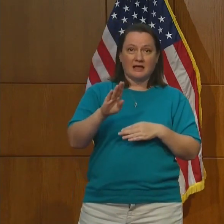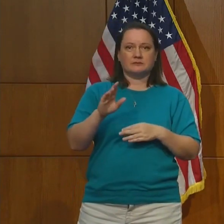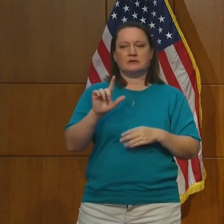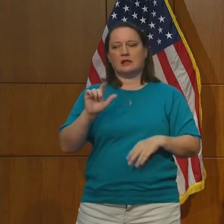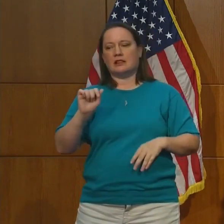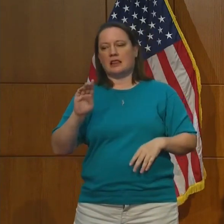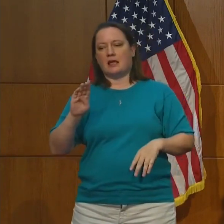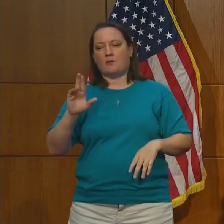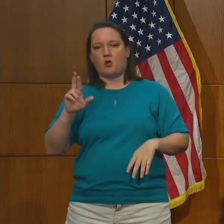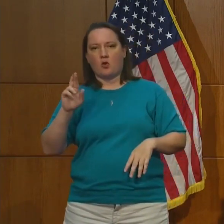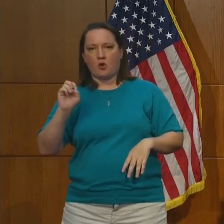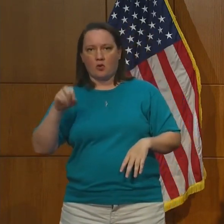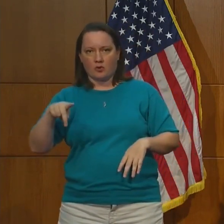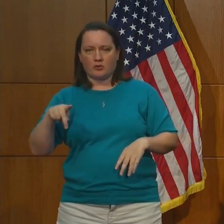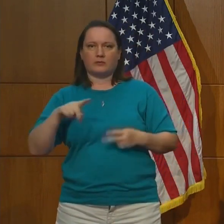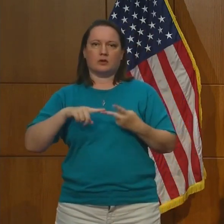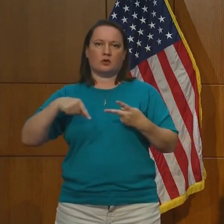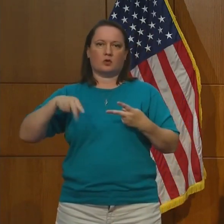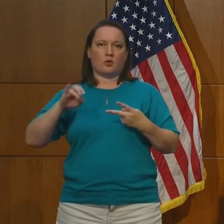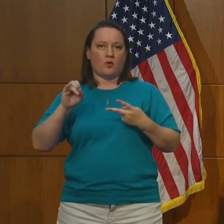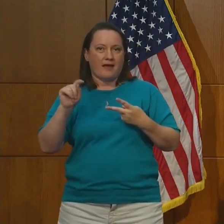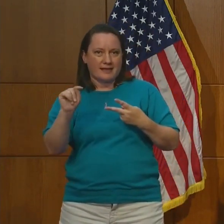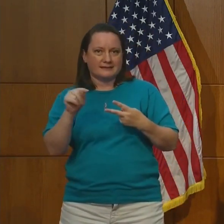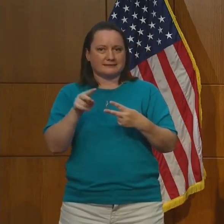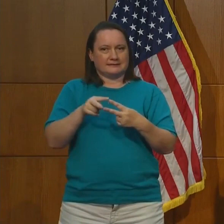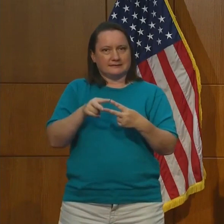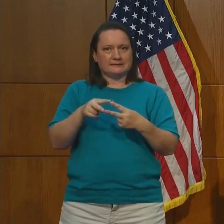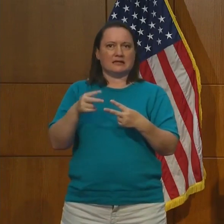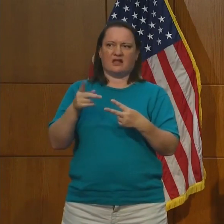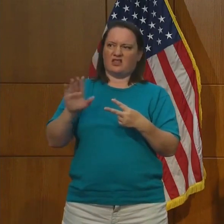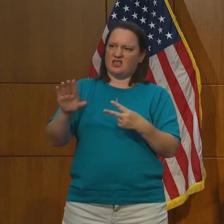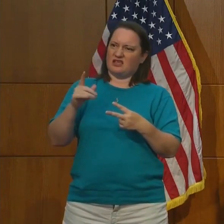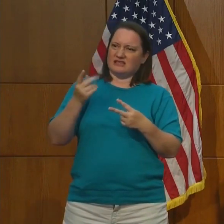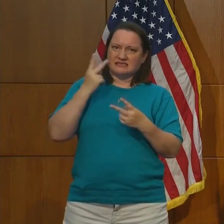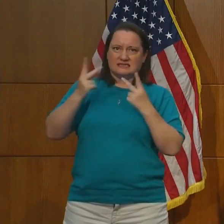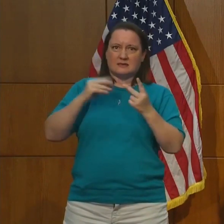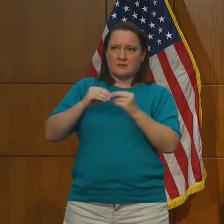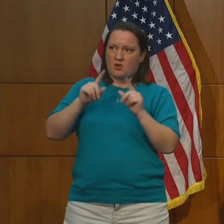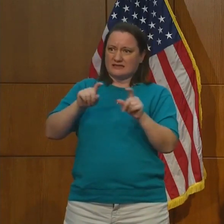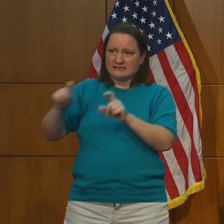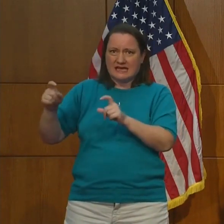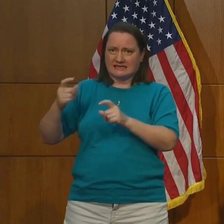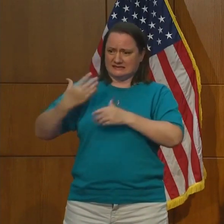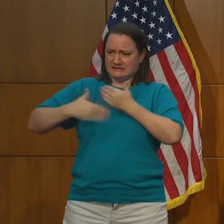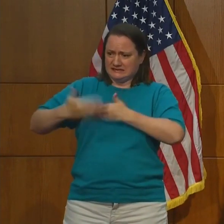TO IN A ROW THE COUNTRY AND- THIS HAPPEN. MARSHALL I AM LAB. AHEAD IN THE MANDATE DON'T HAVE